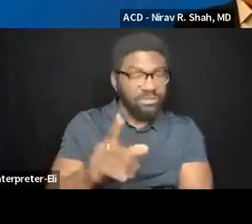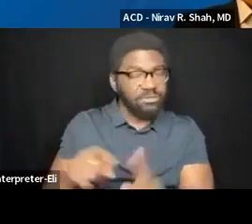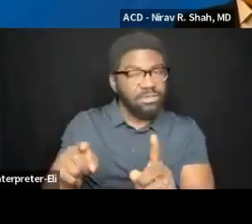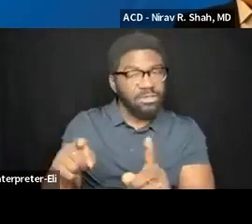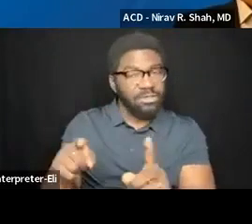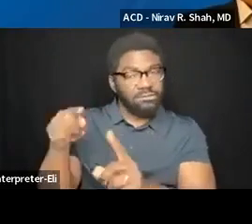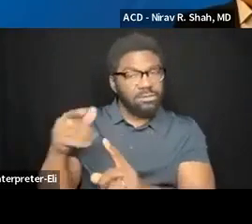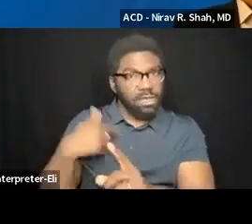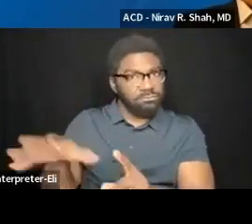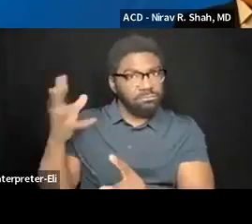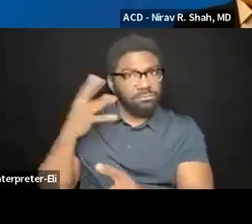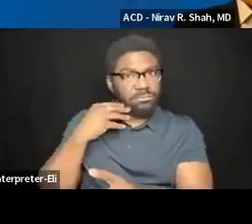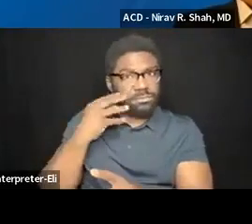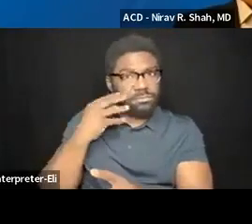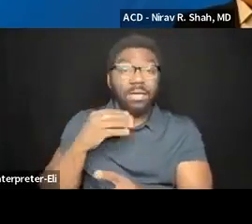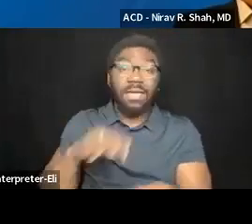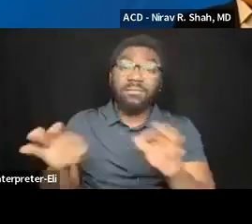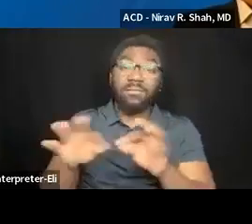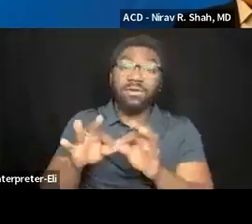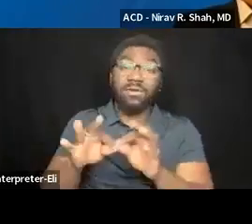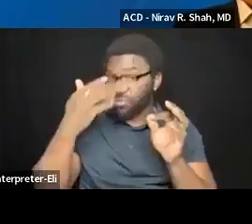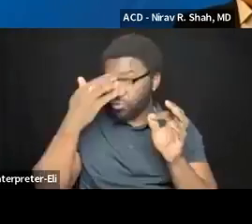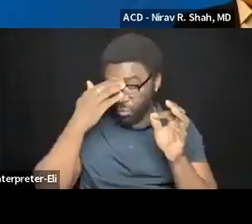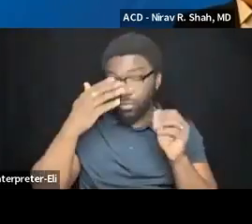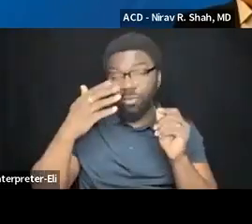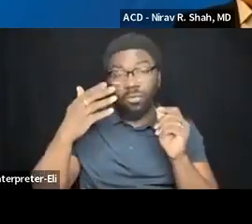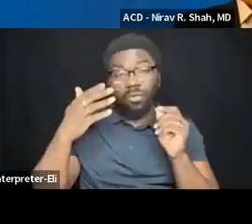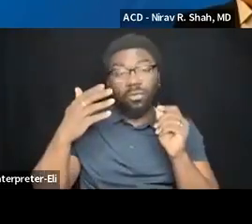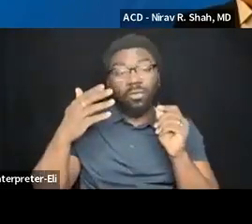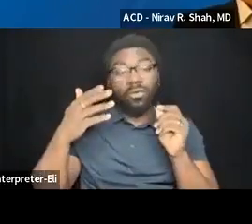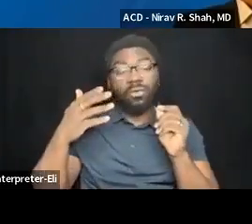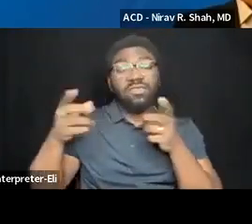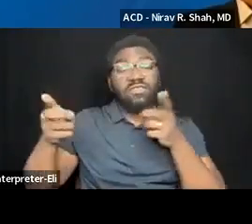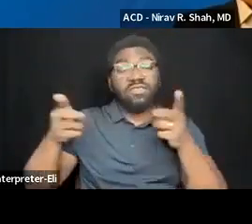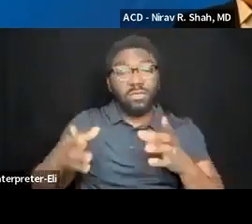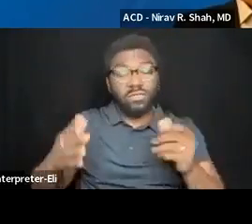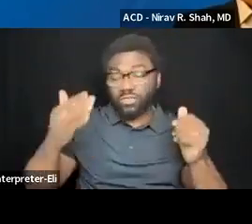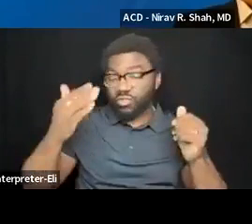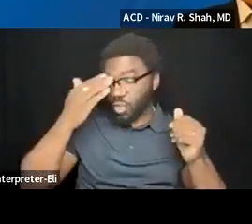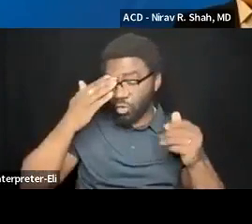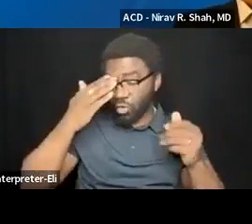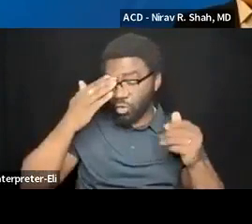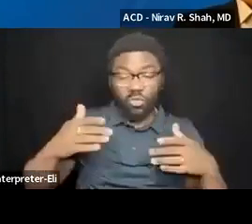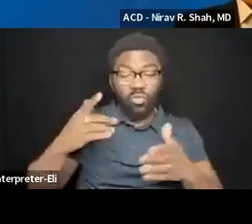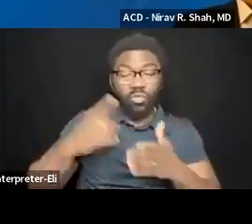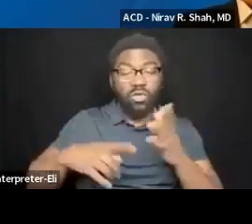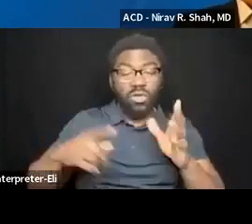what the challenges are, what the pitfalls are, what's working, what's not. The director must have that knowledge,